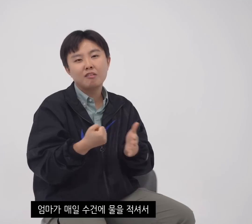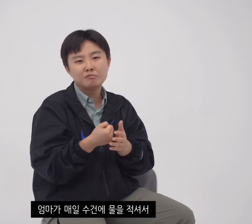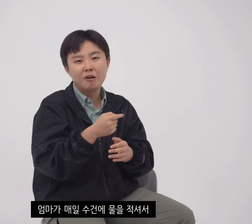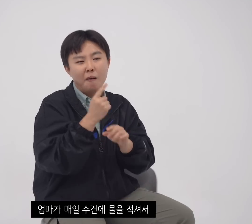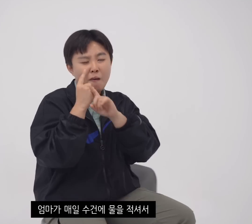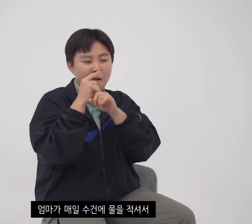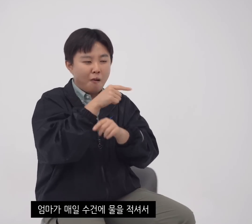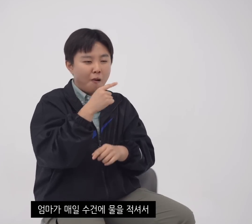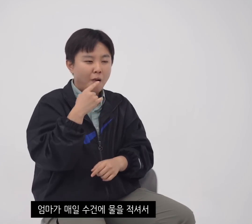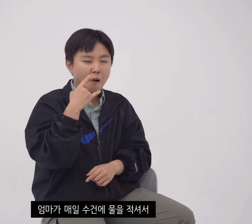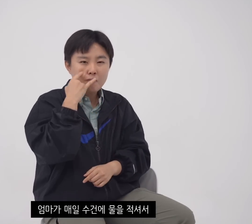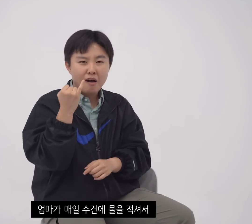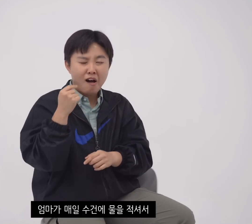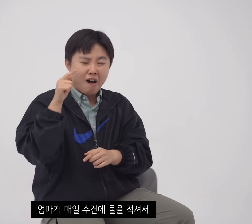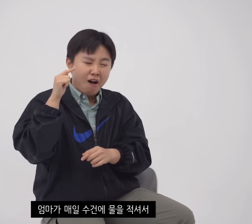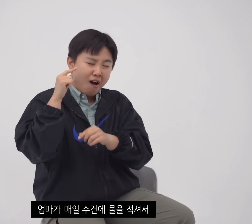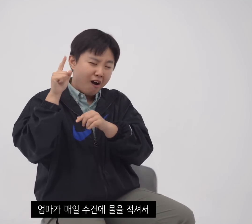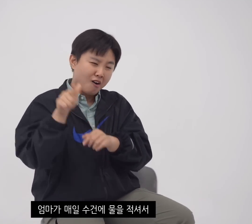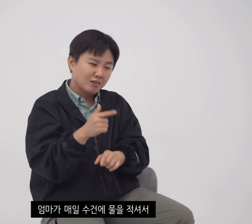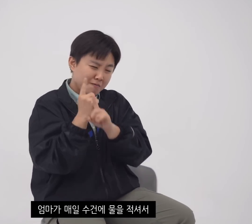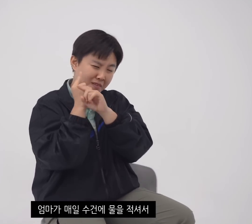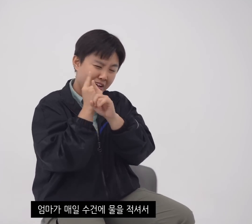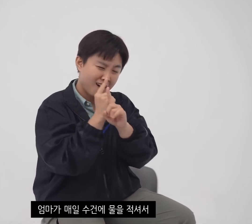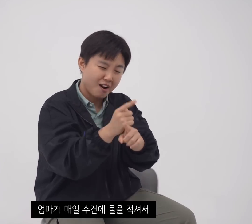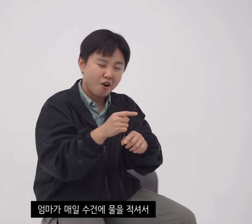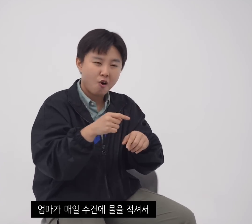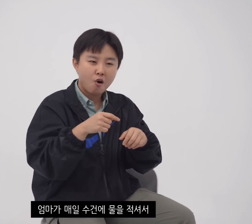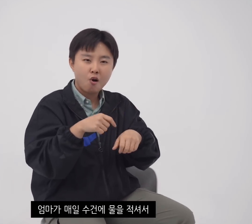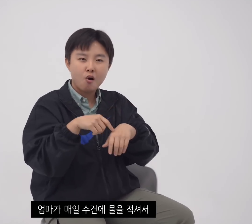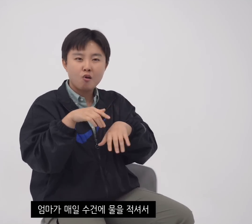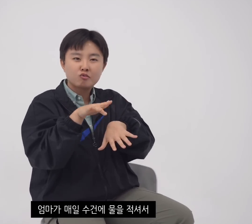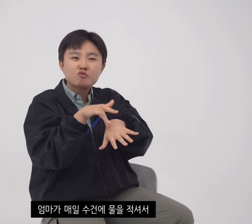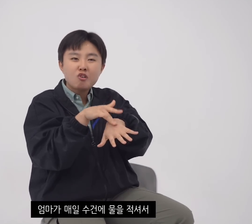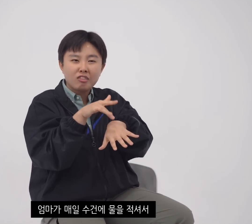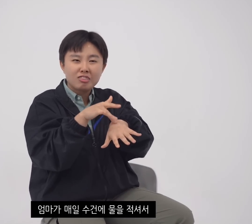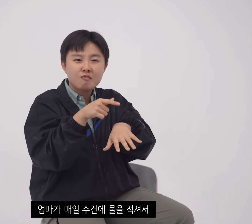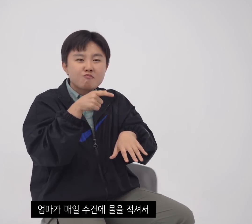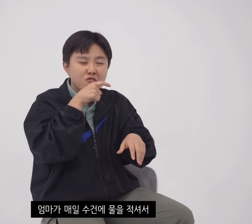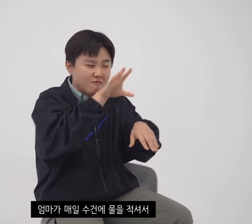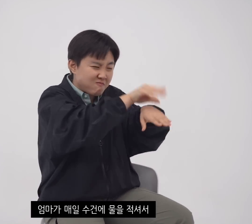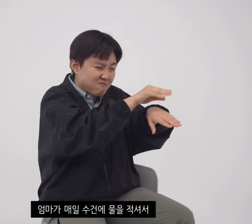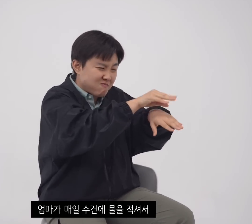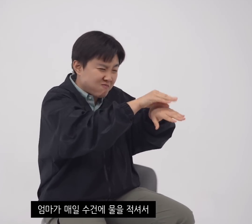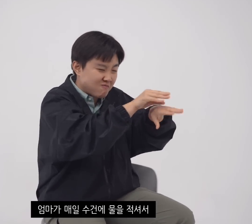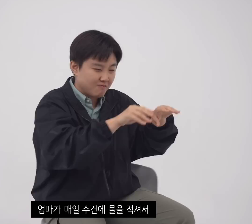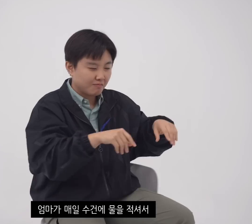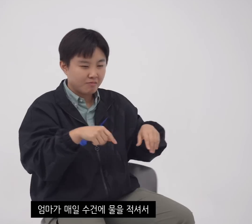My mother soaked a towel in water every day and used it to cover the bed partition.